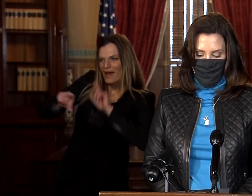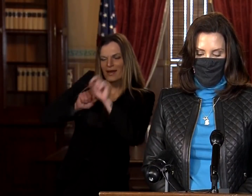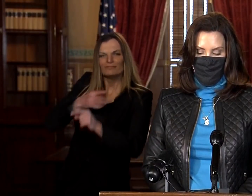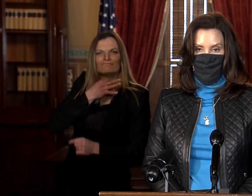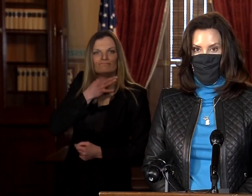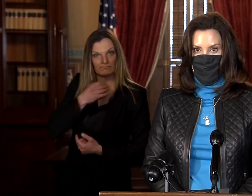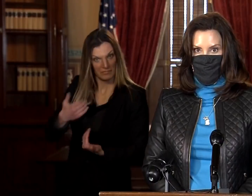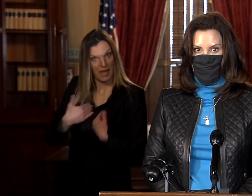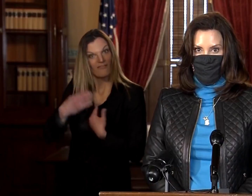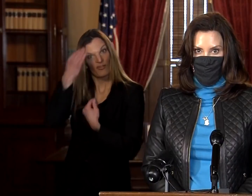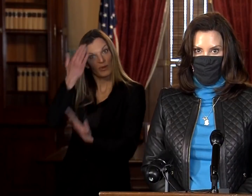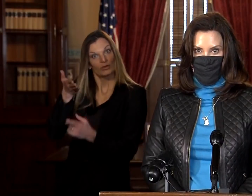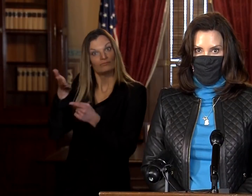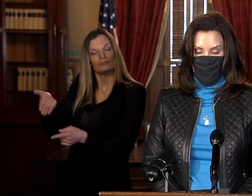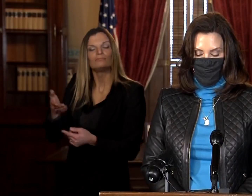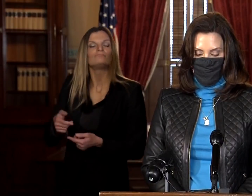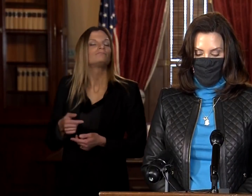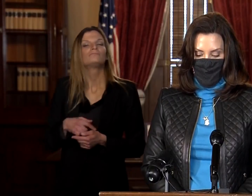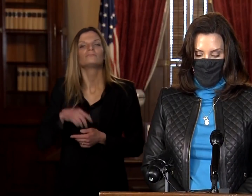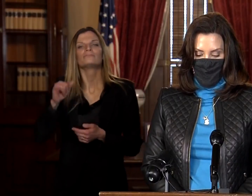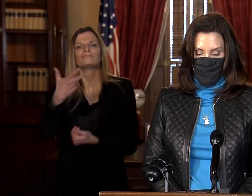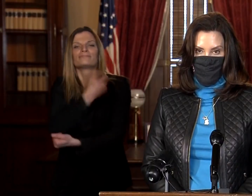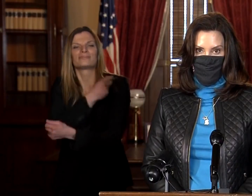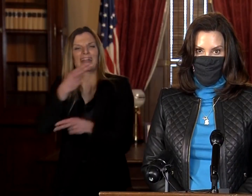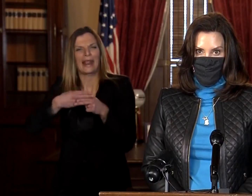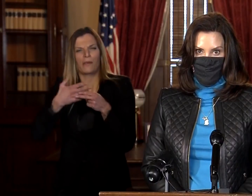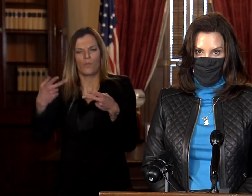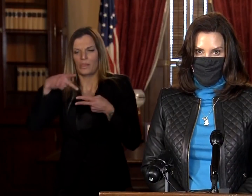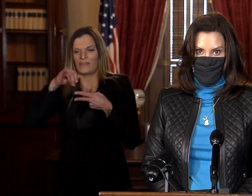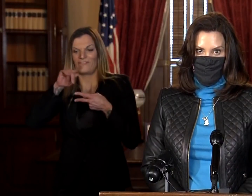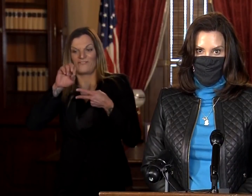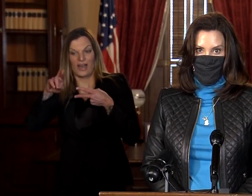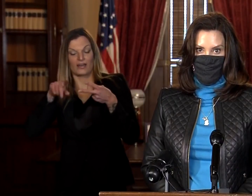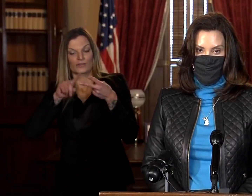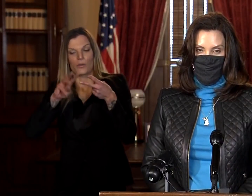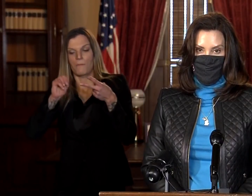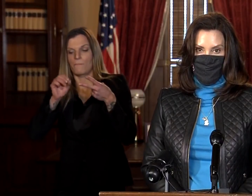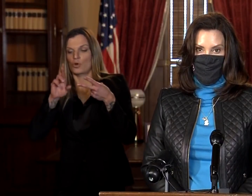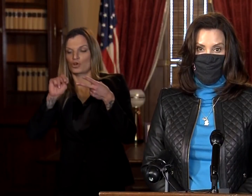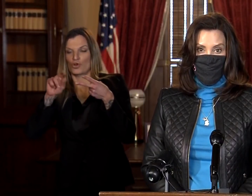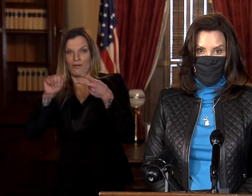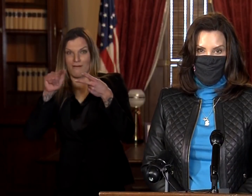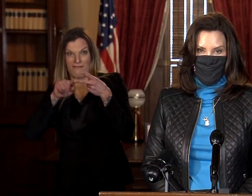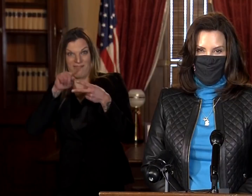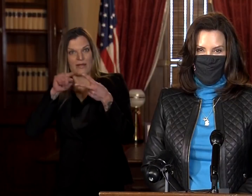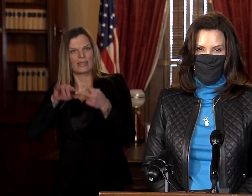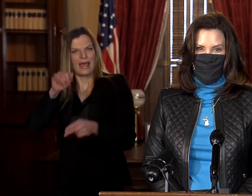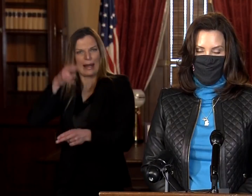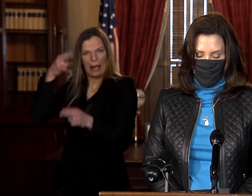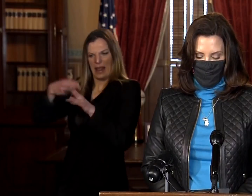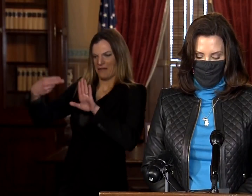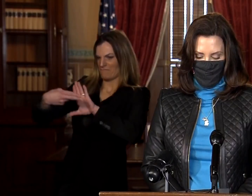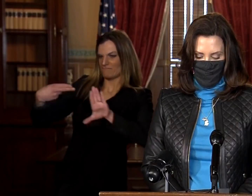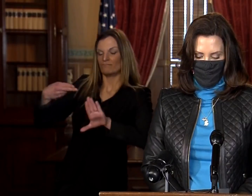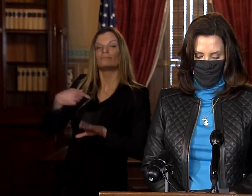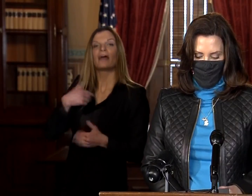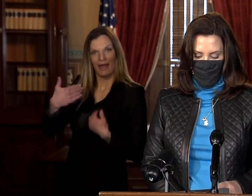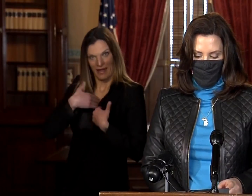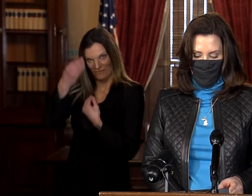The page will include facts, FAQ’s, information about both FAQ’s, information about both Pfizer and Moderna Vaccines and Pfizer and Moderna Vaccines and information for providers and information for providers and should additional Vaccines